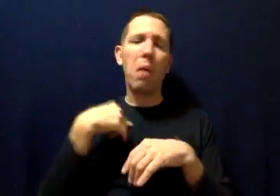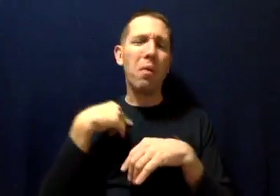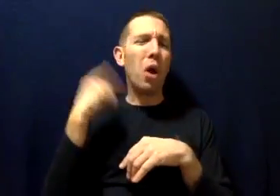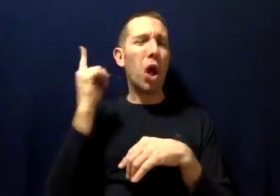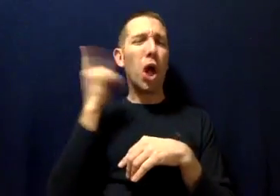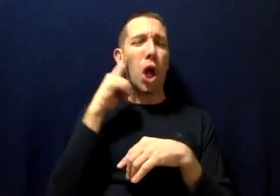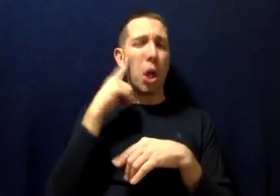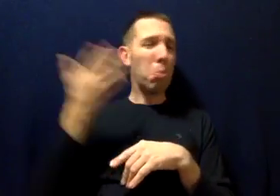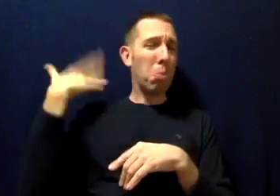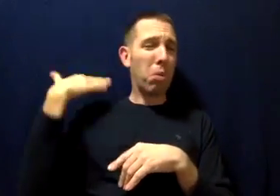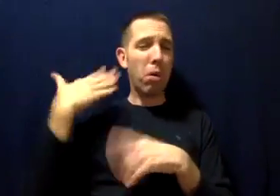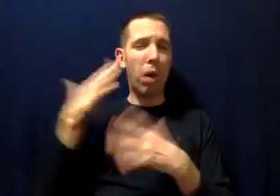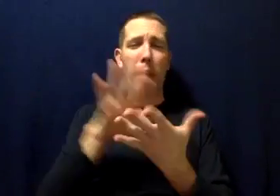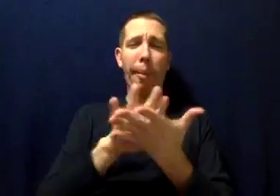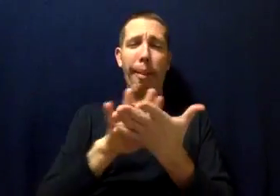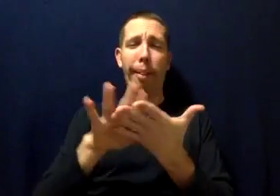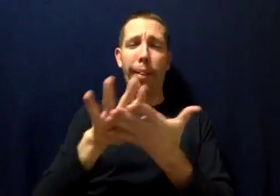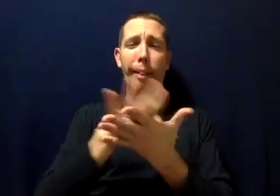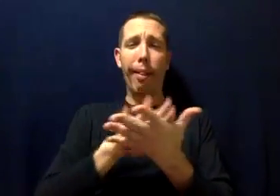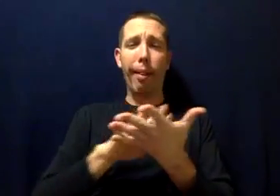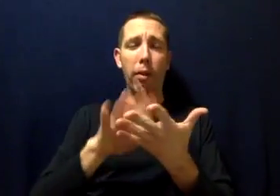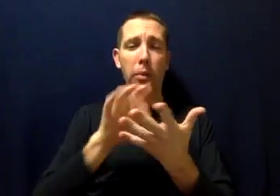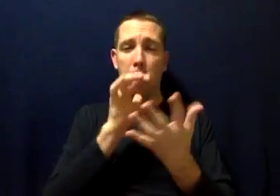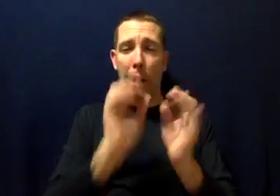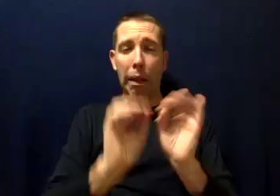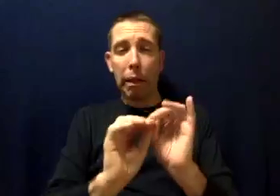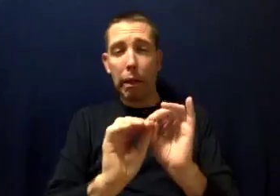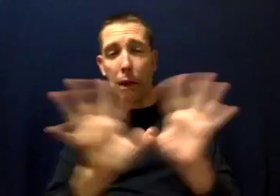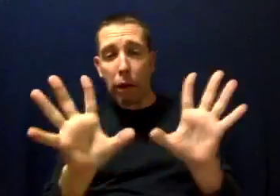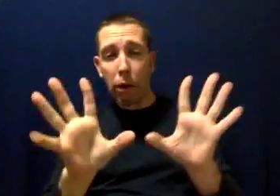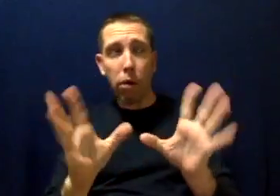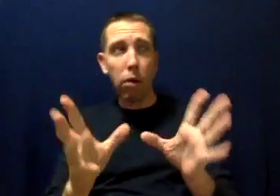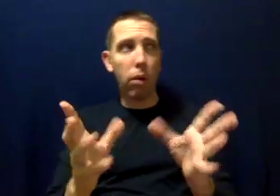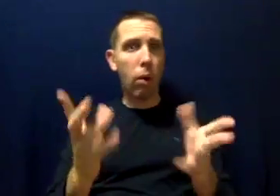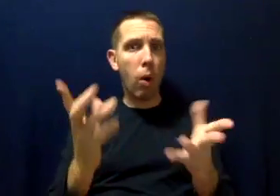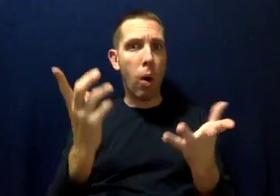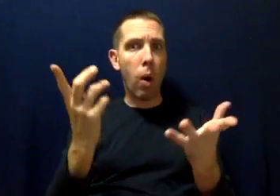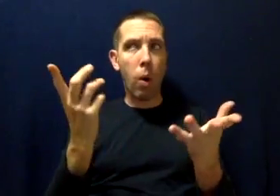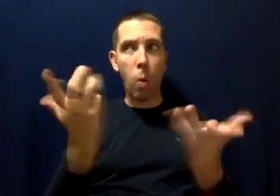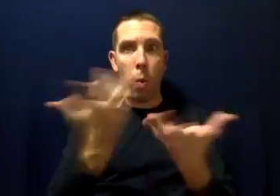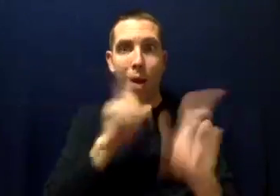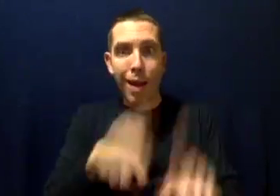topics I had heard before but never in a way that was easy to understand.